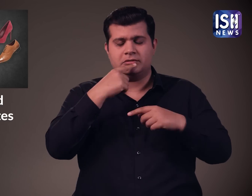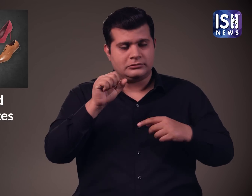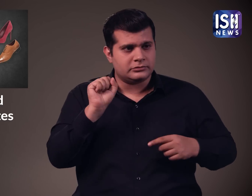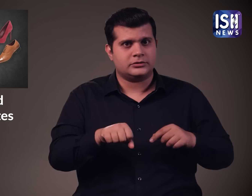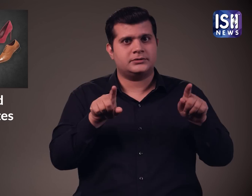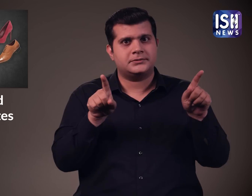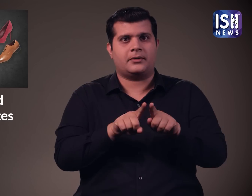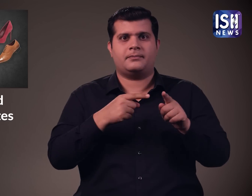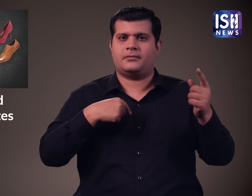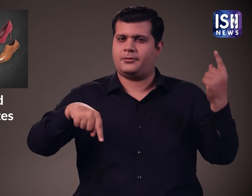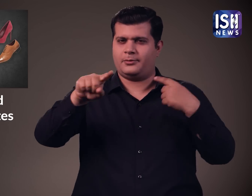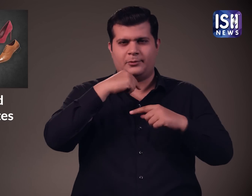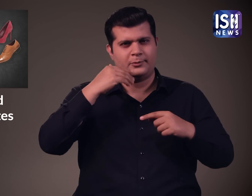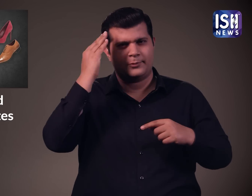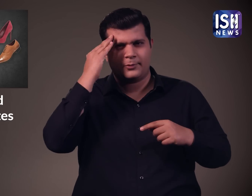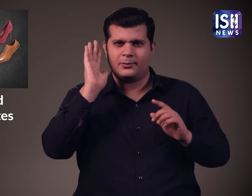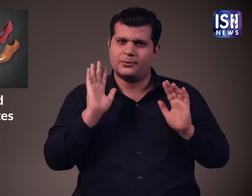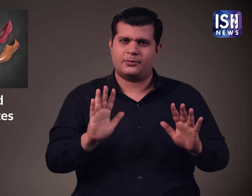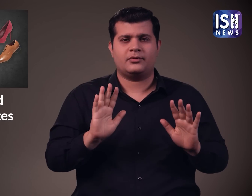Yes, we all have experienced the same.